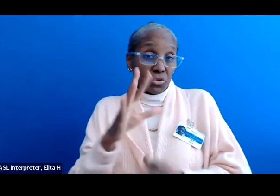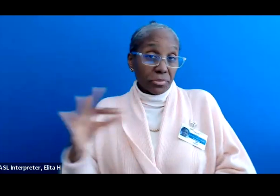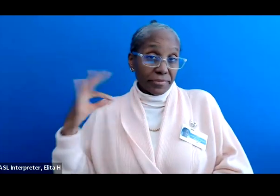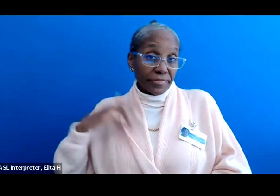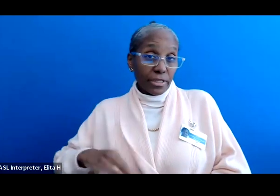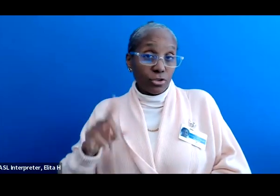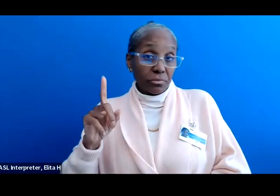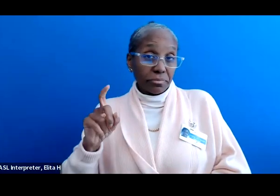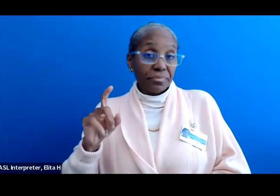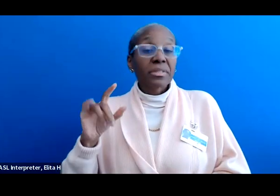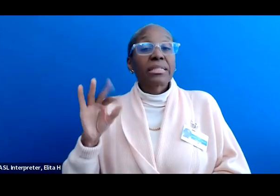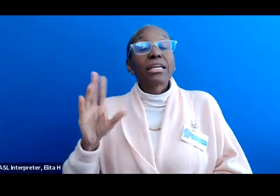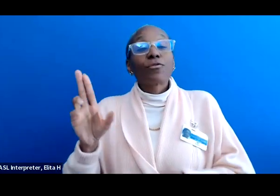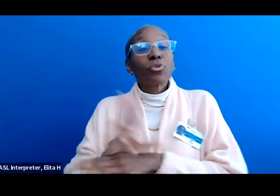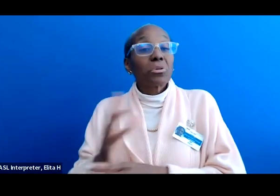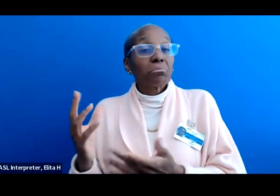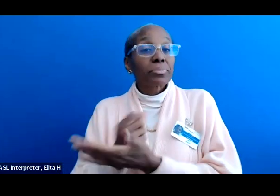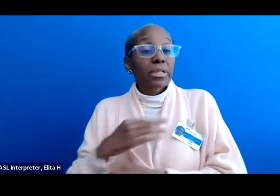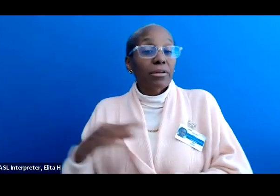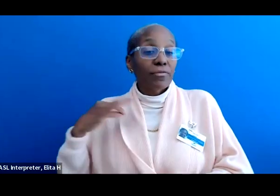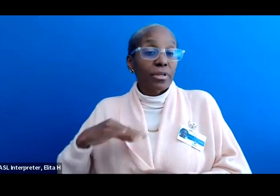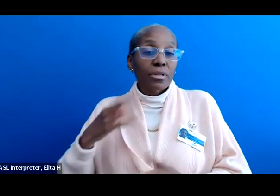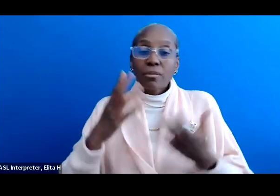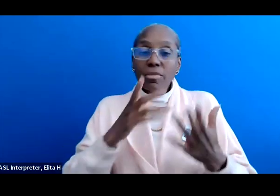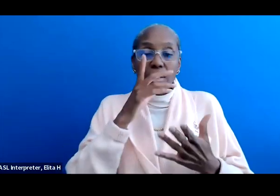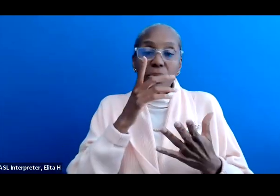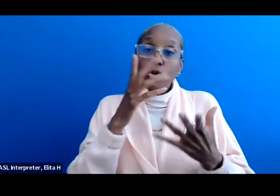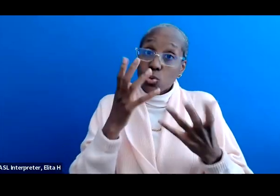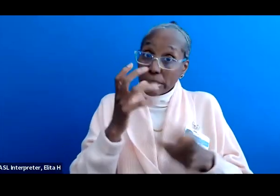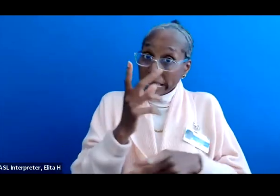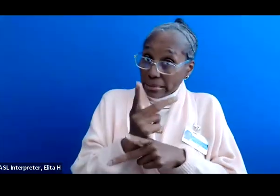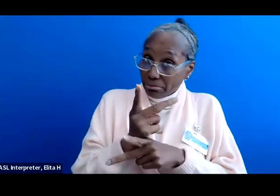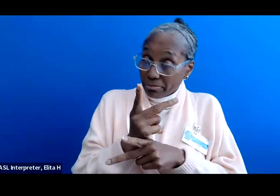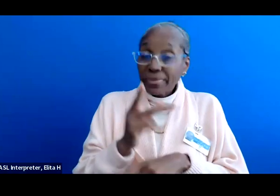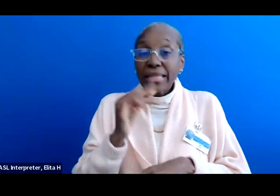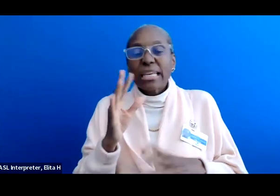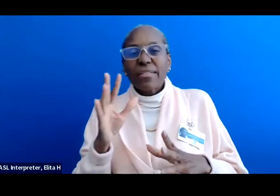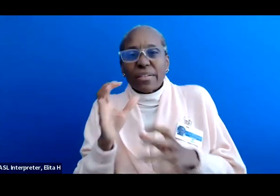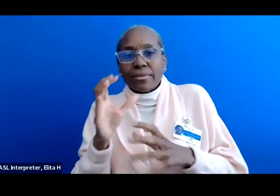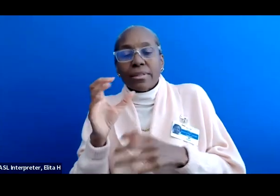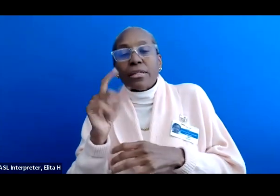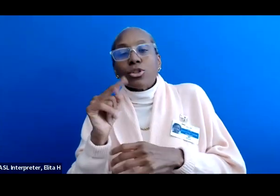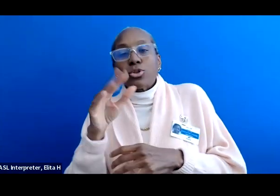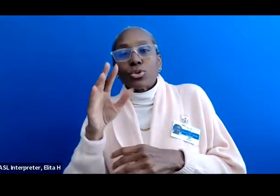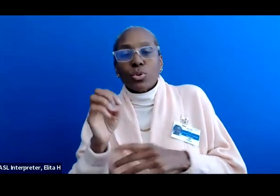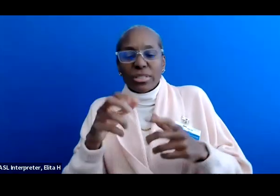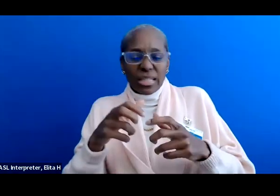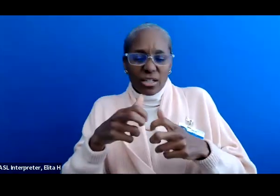Because if you use it to your advantage, you might not want to get rid of it. But if it's getting so bad that your joints and your muscles are